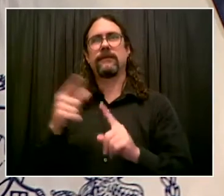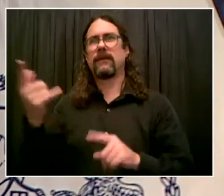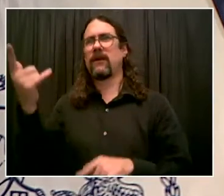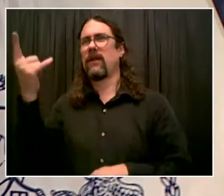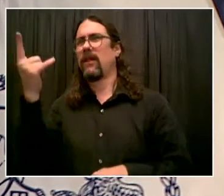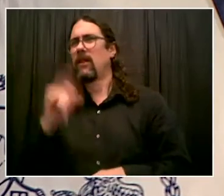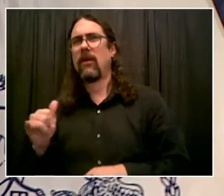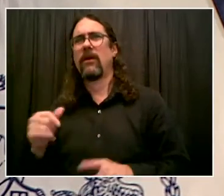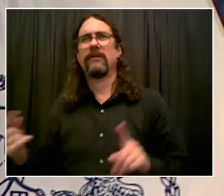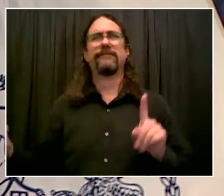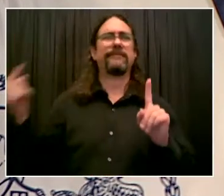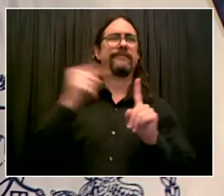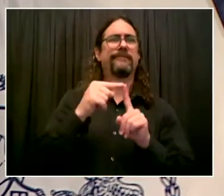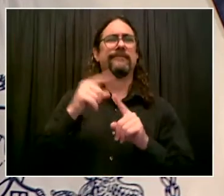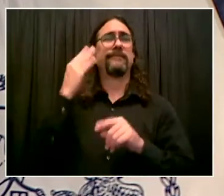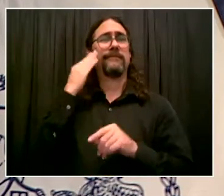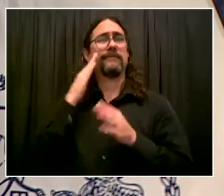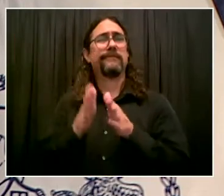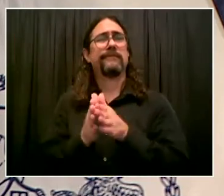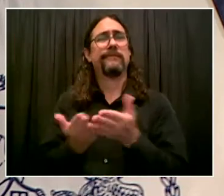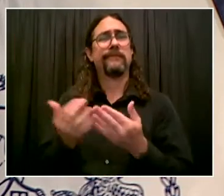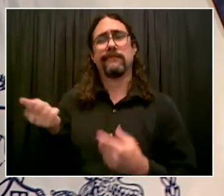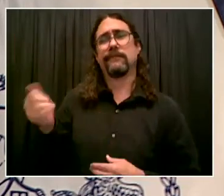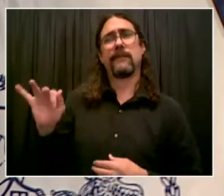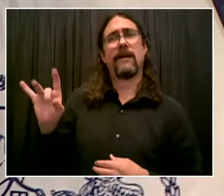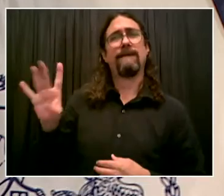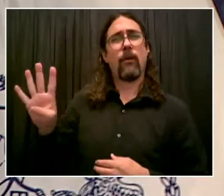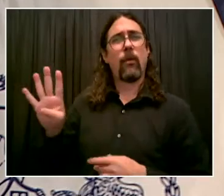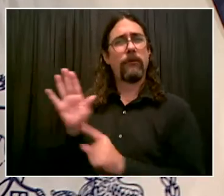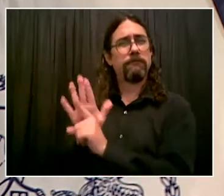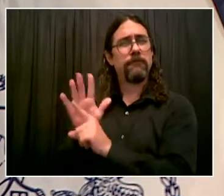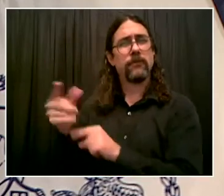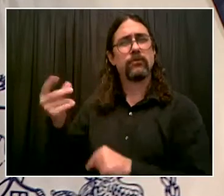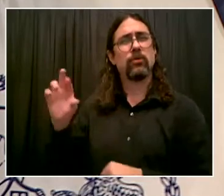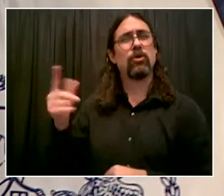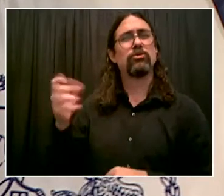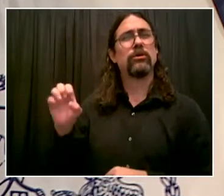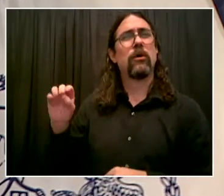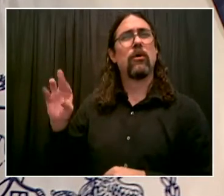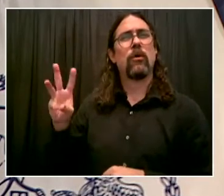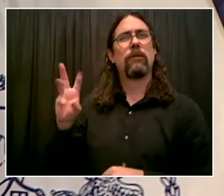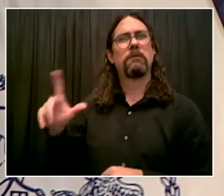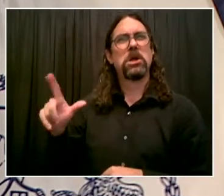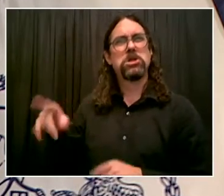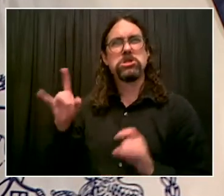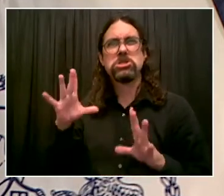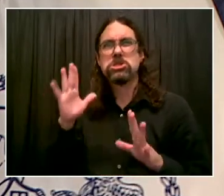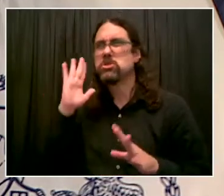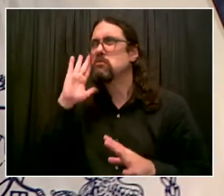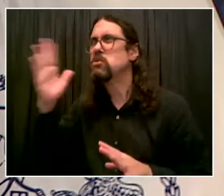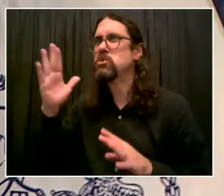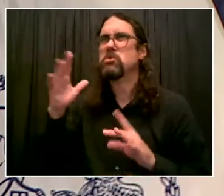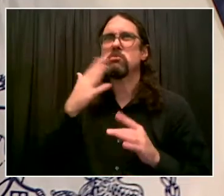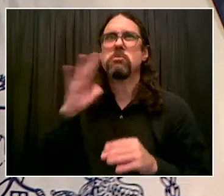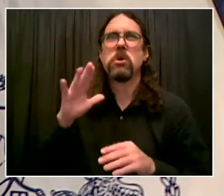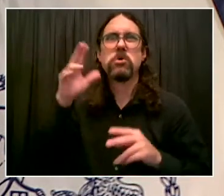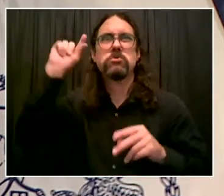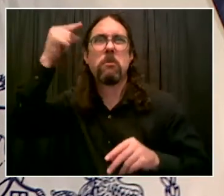RIPPED RIGHT FROM THE PAGES OF 1984 BY GEORGER OWELL. REPORT YOUR NEIGHBOR AND